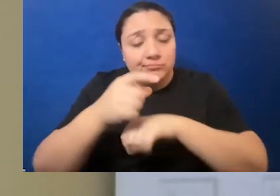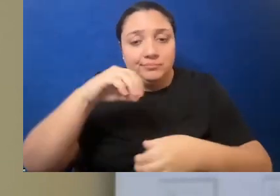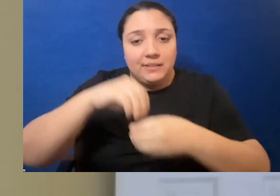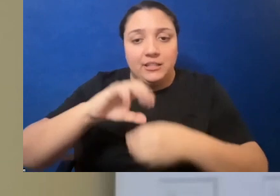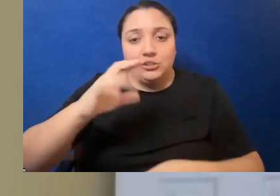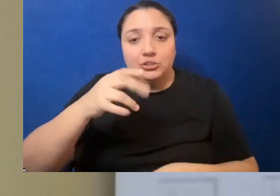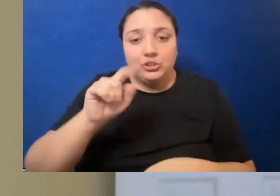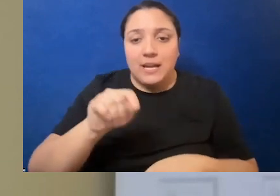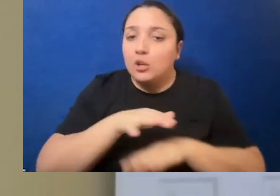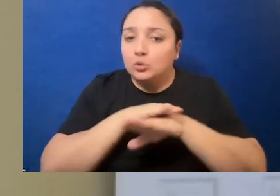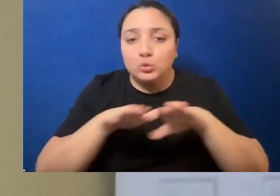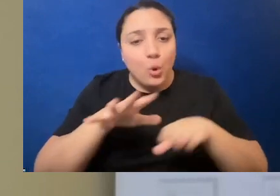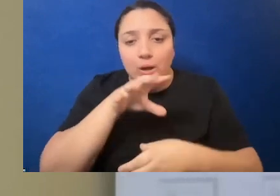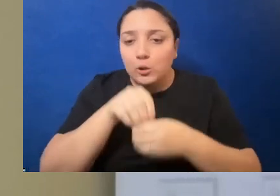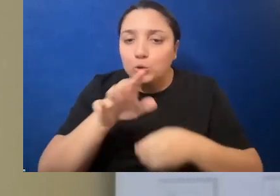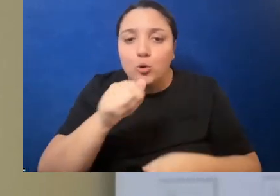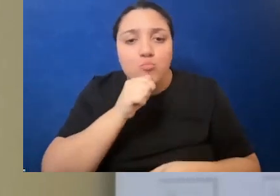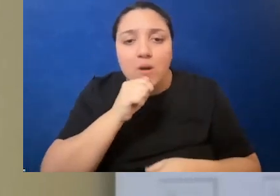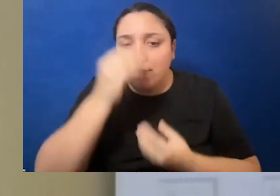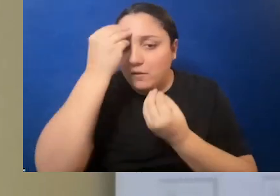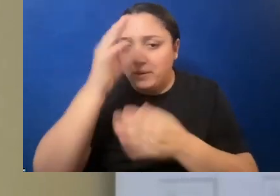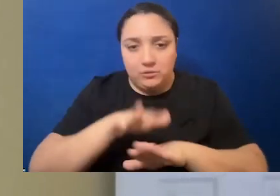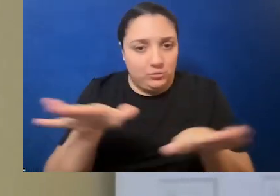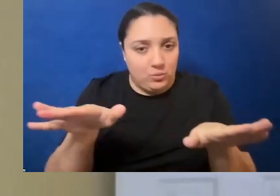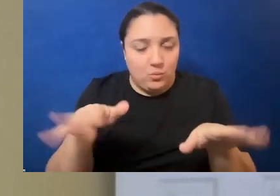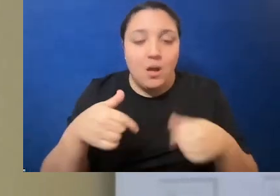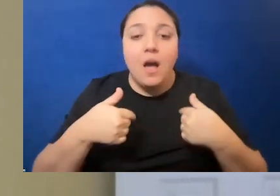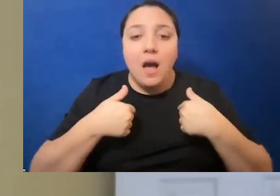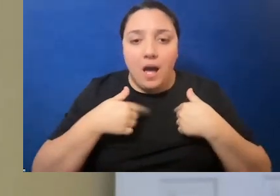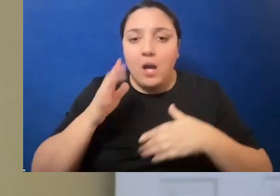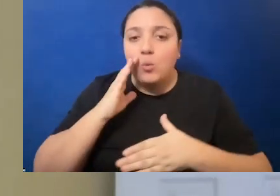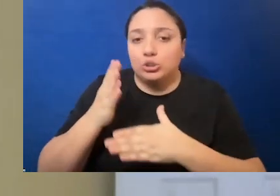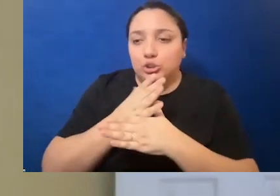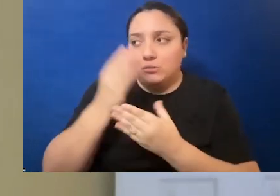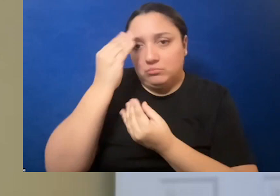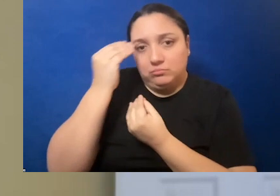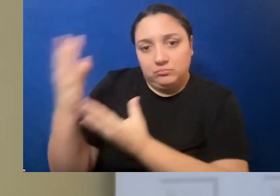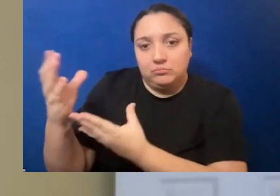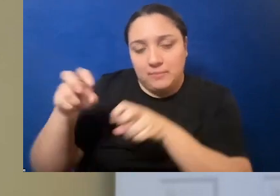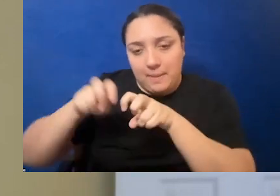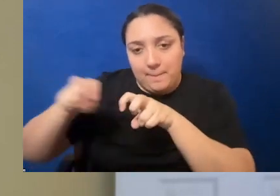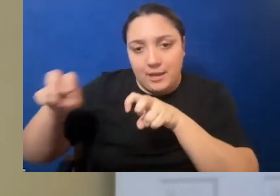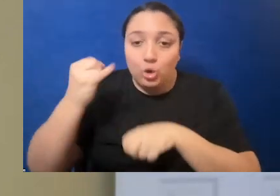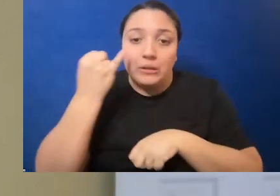PLEASE DO NOT INCLUDE PERSONAL INFORMATION. I WILL SHARE THE QUESTIONS WITH THE PANEL FOR DISCUSSION AT TIME